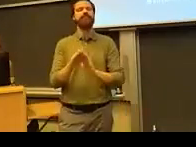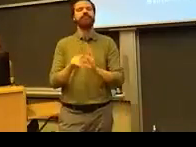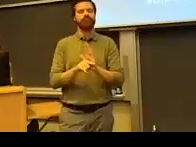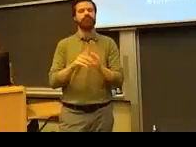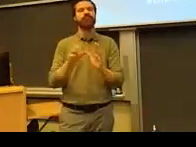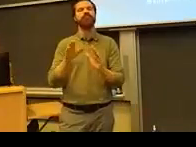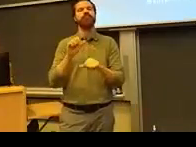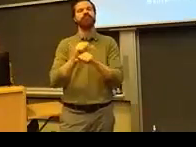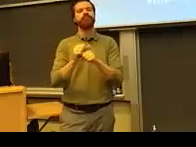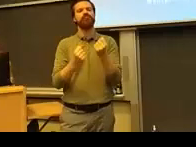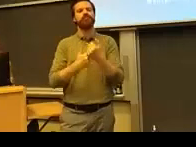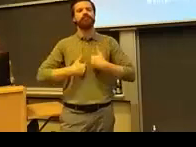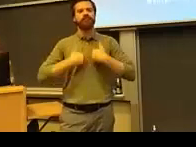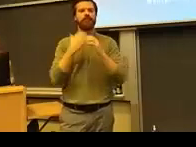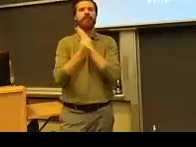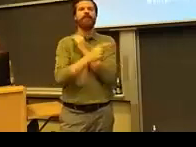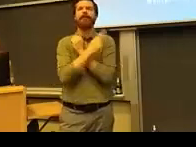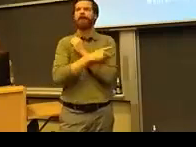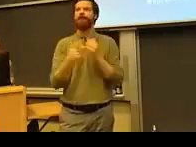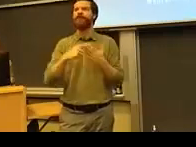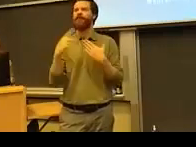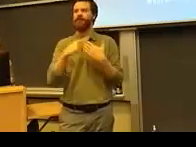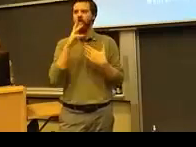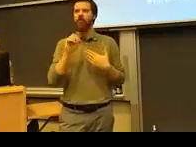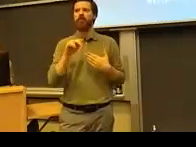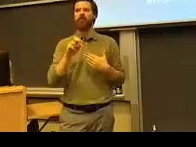supportive living and outpatient programs for the Wayne County Behavioral Health Network and